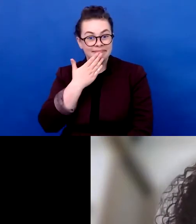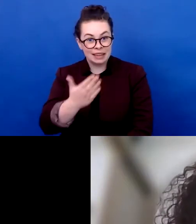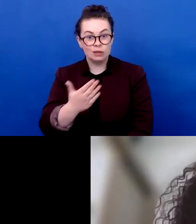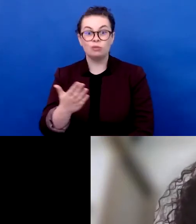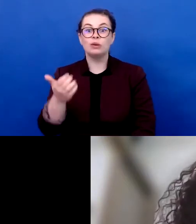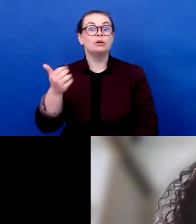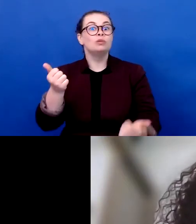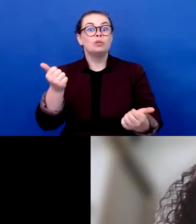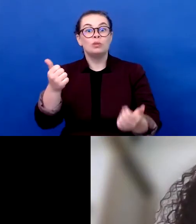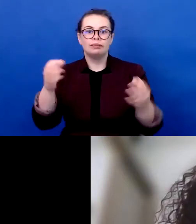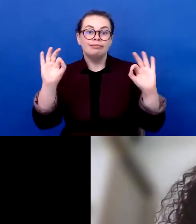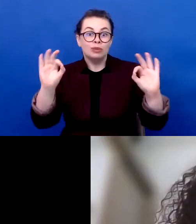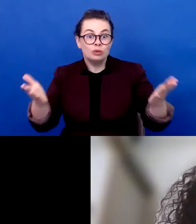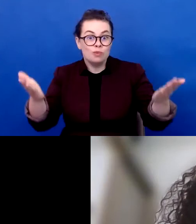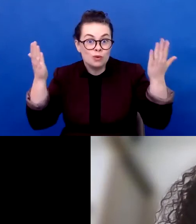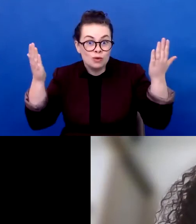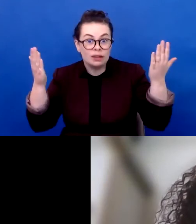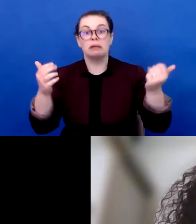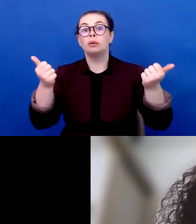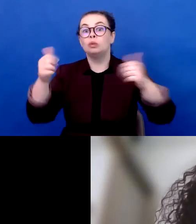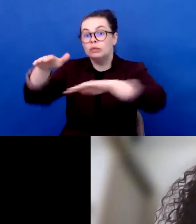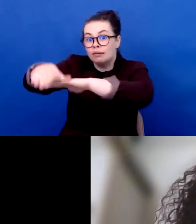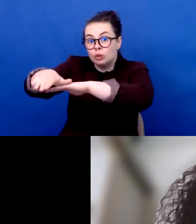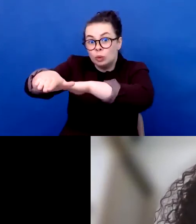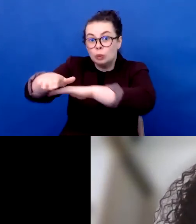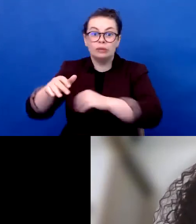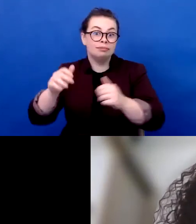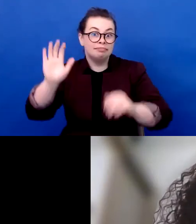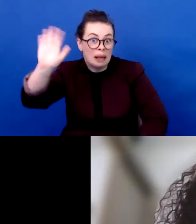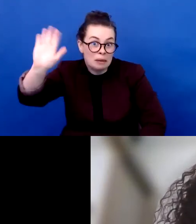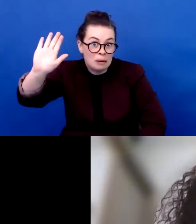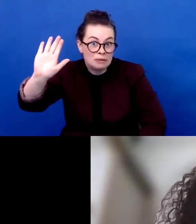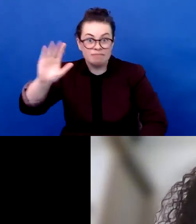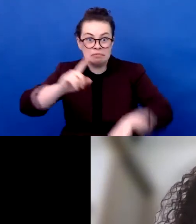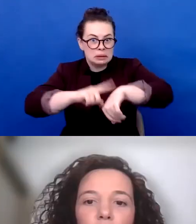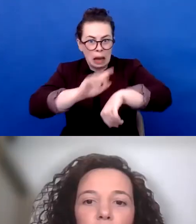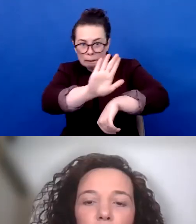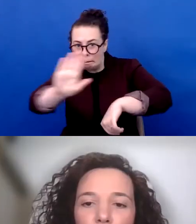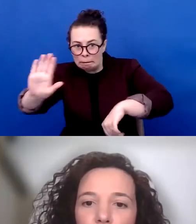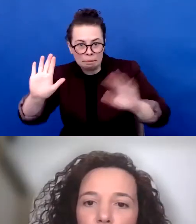wherever you are so i will present uh today inclusion international's contribution to the